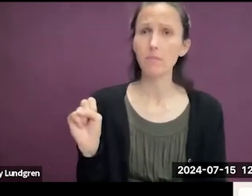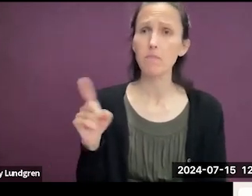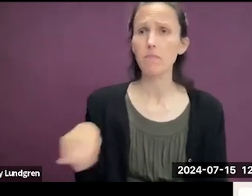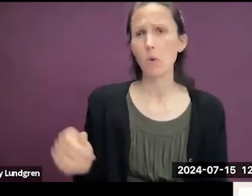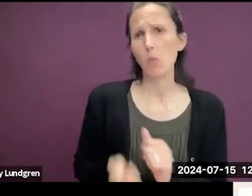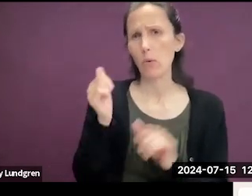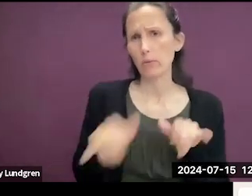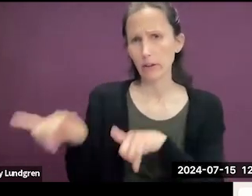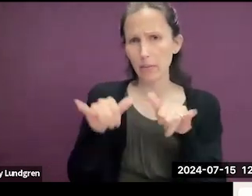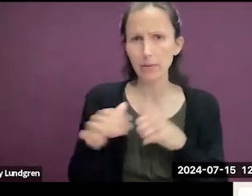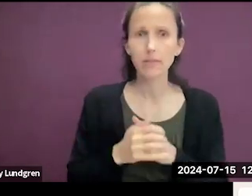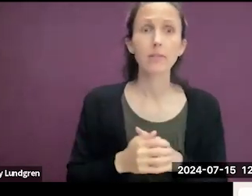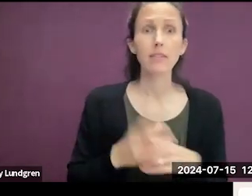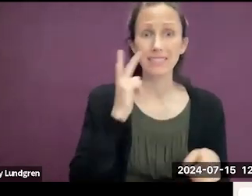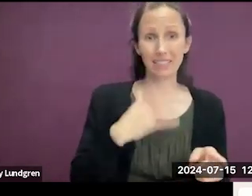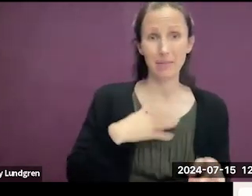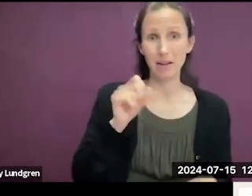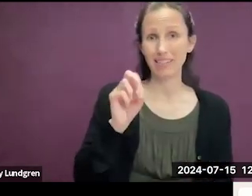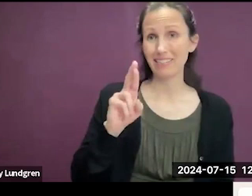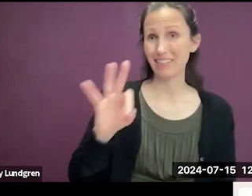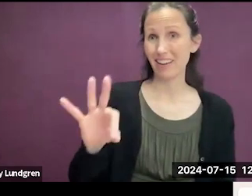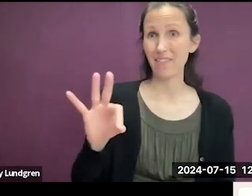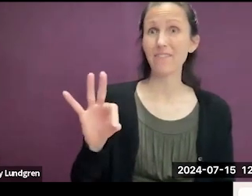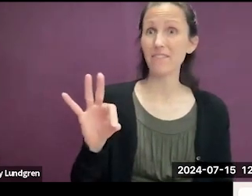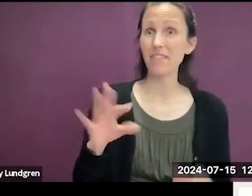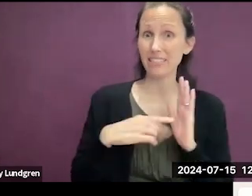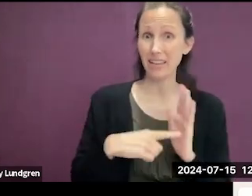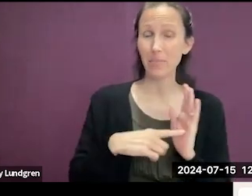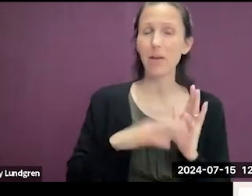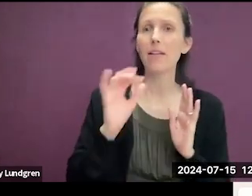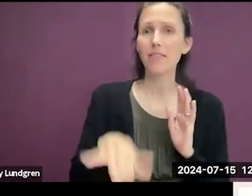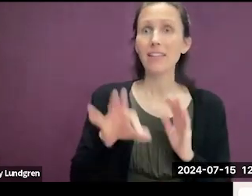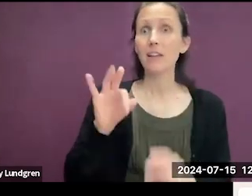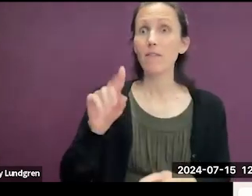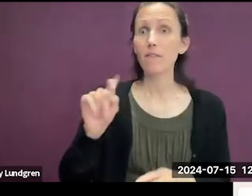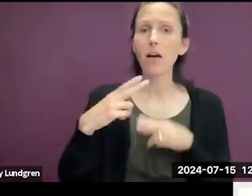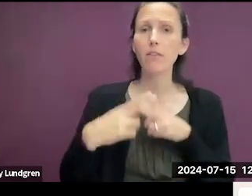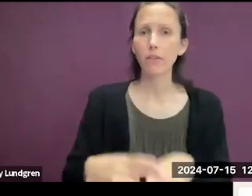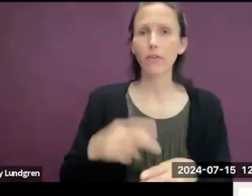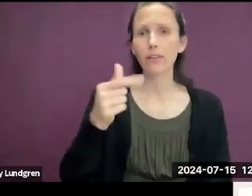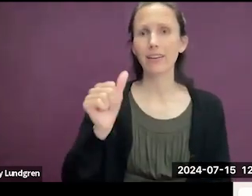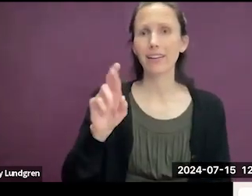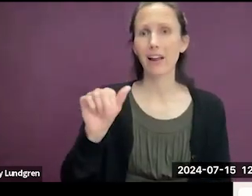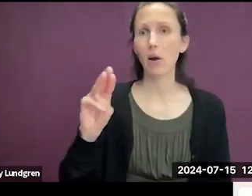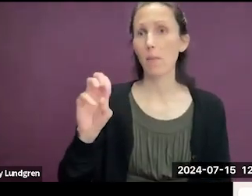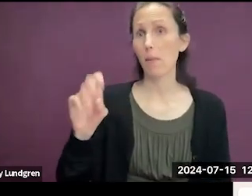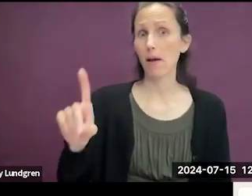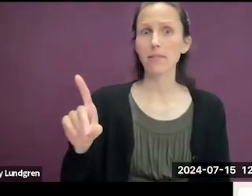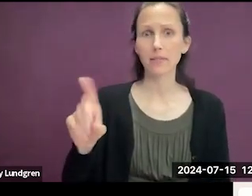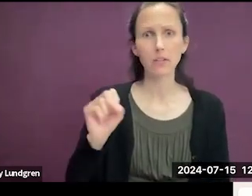In my serif example, this is a font called Garamond. And you can kind of see that if we were to bunch those letters all together,